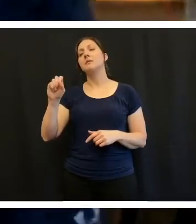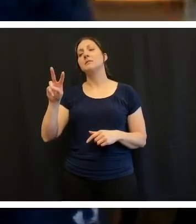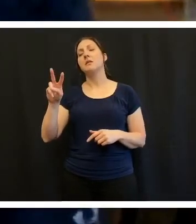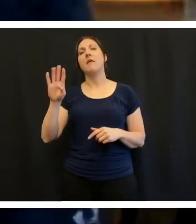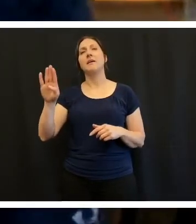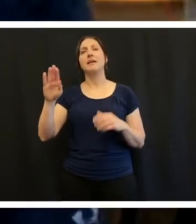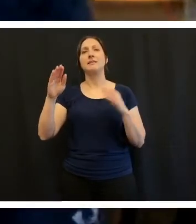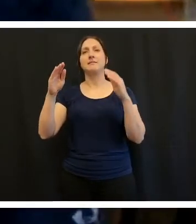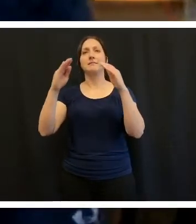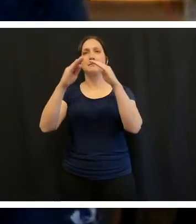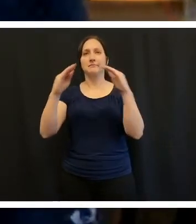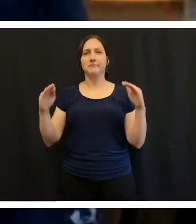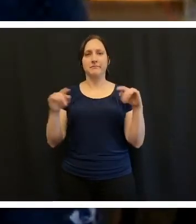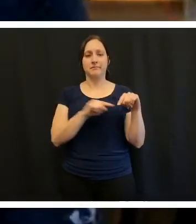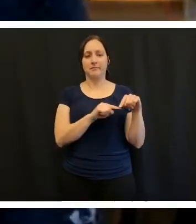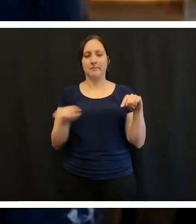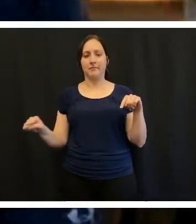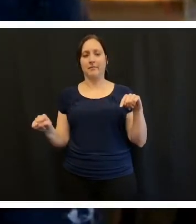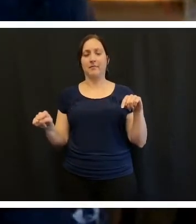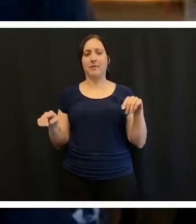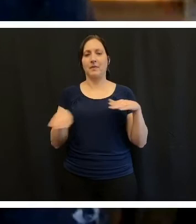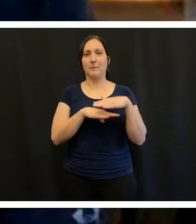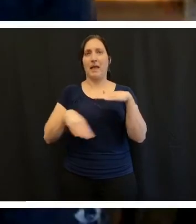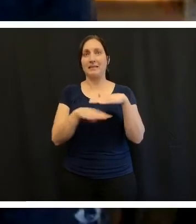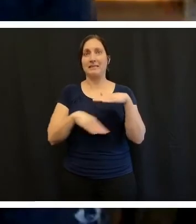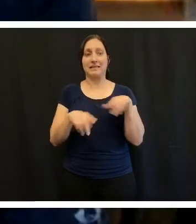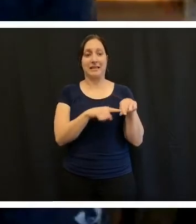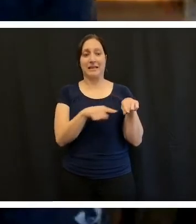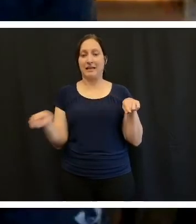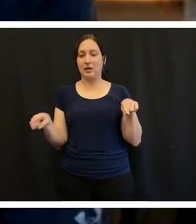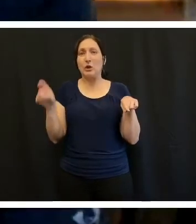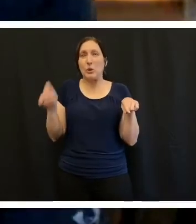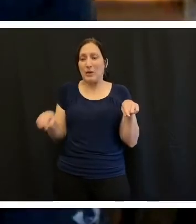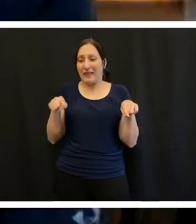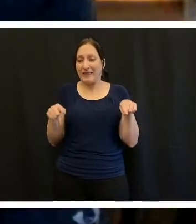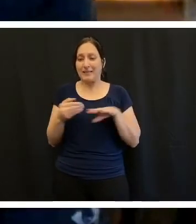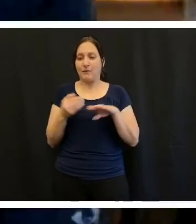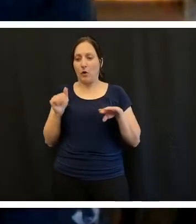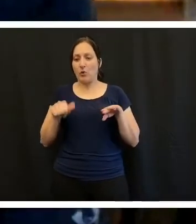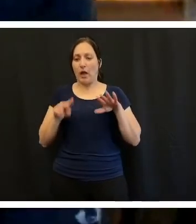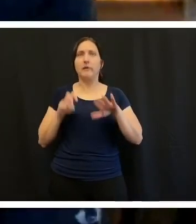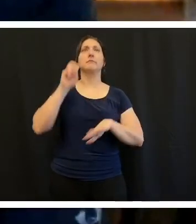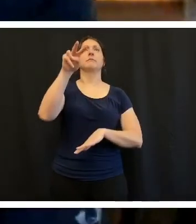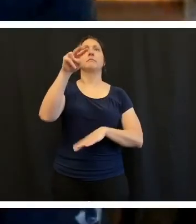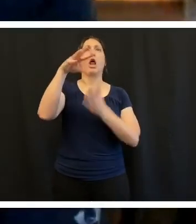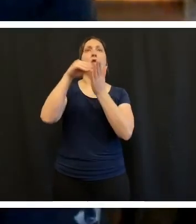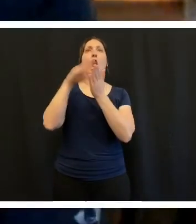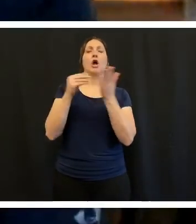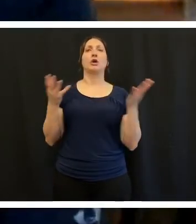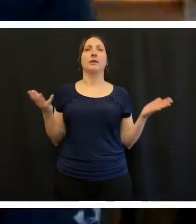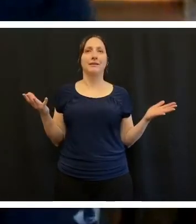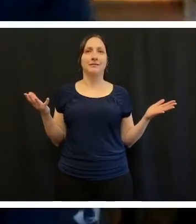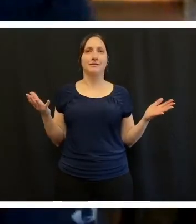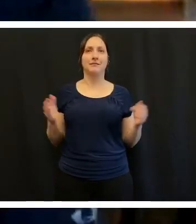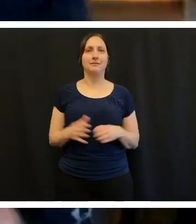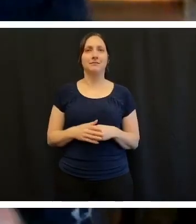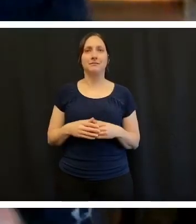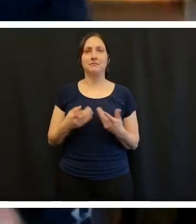about your fundamental survival right now, and that's, even though that you may have all the access